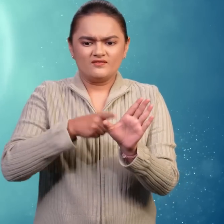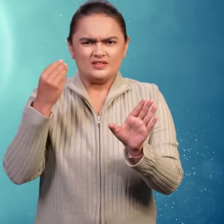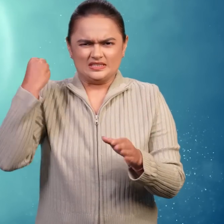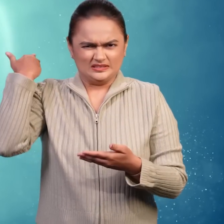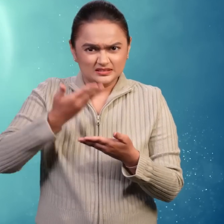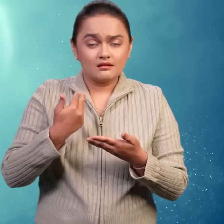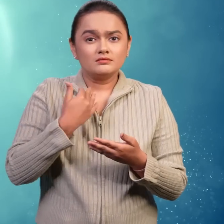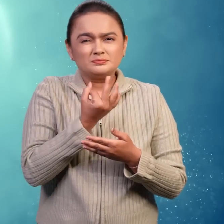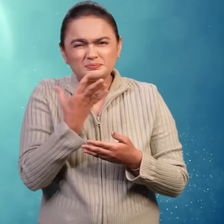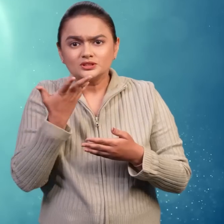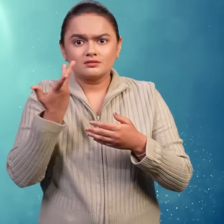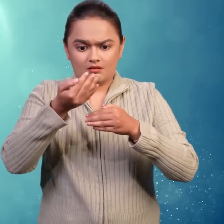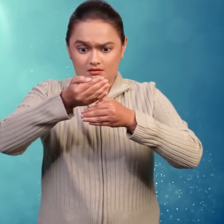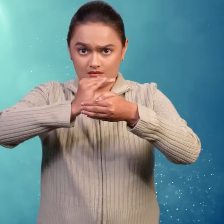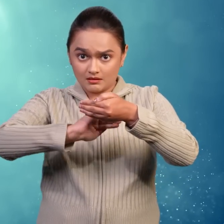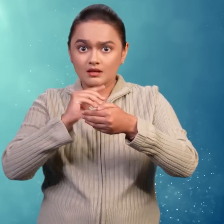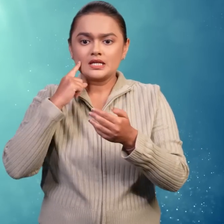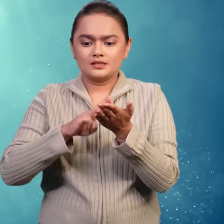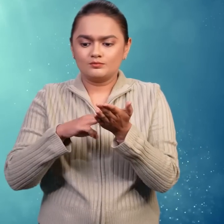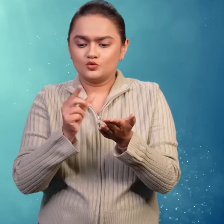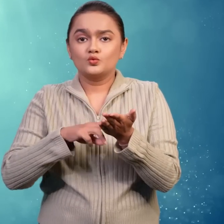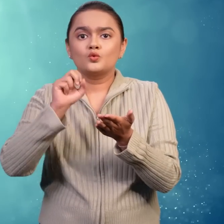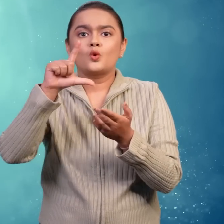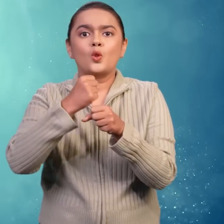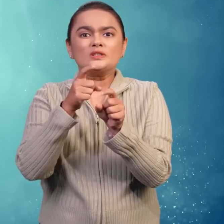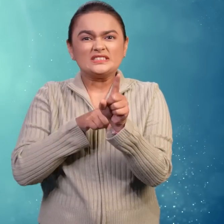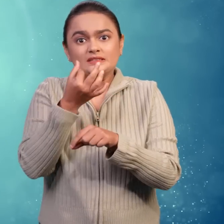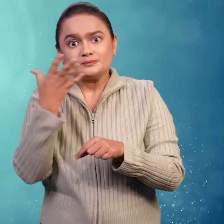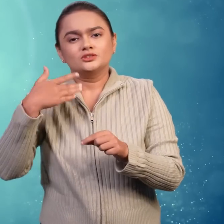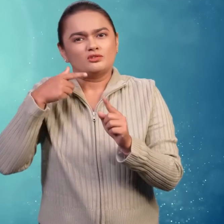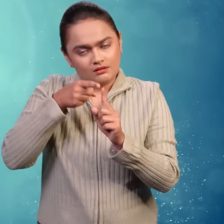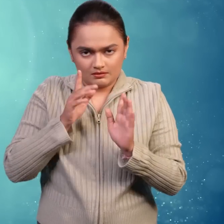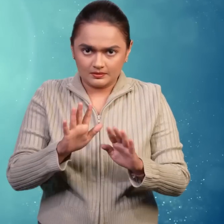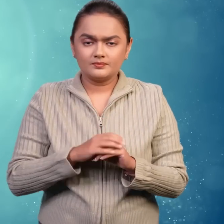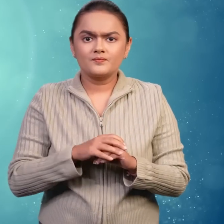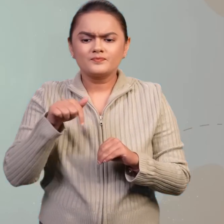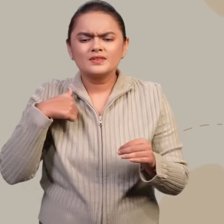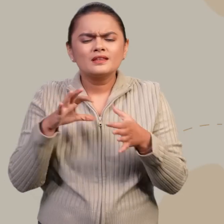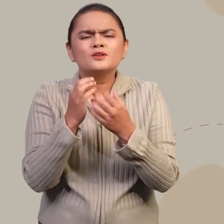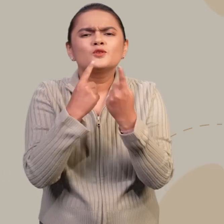with specializations in retina and immunology. Today we're going to speak of 'Eyecare'.